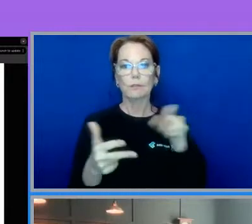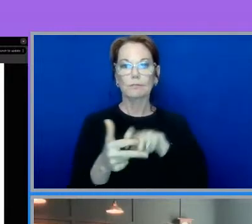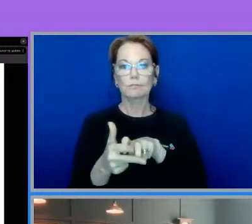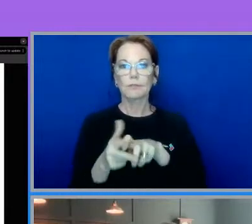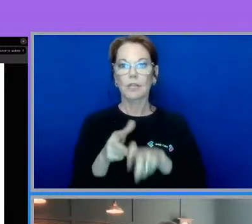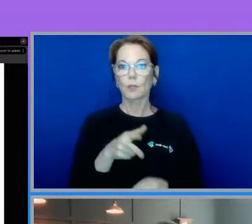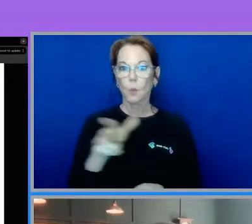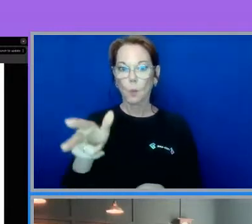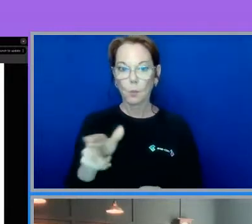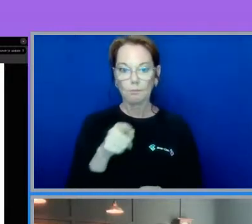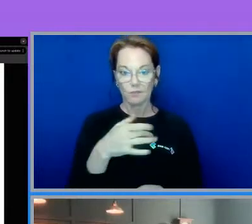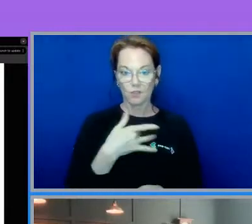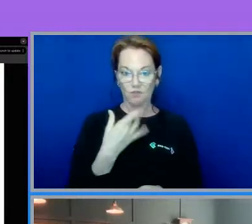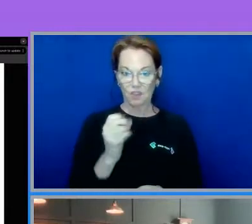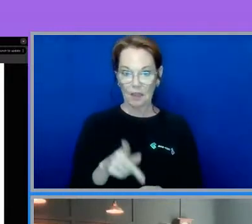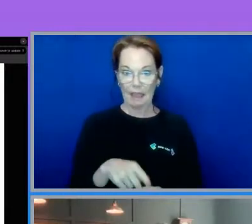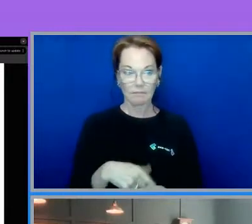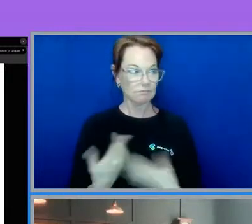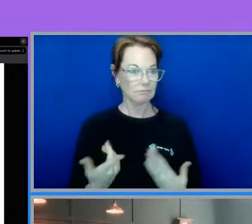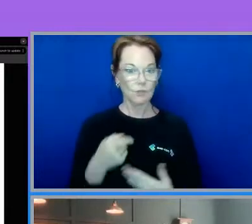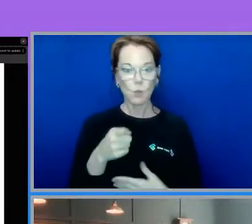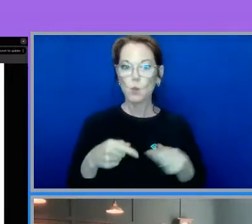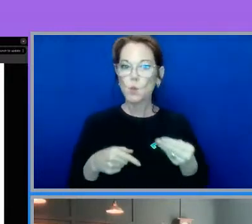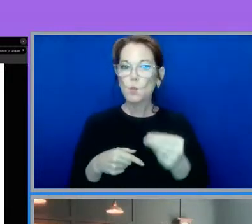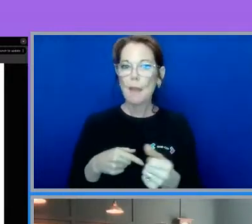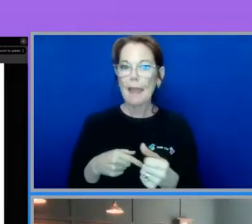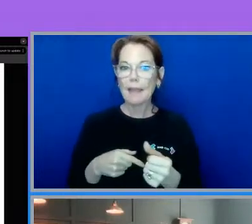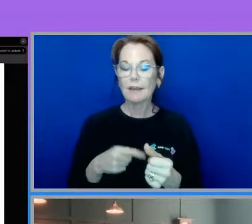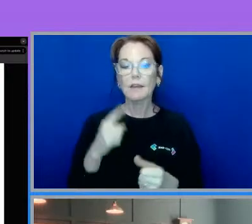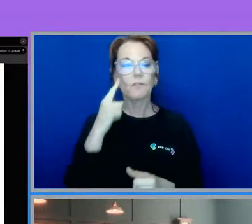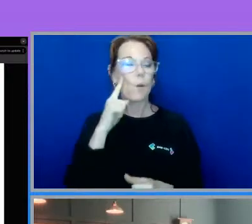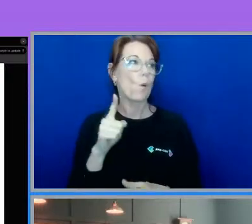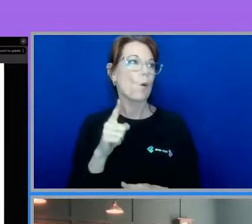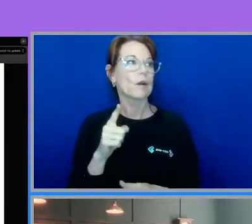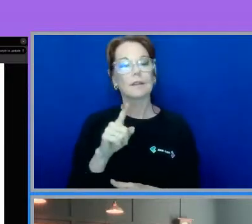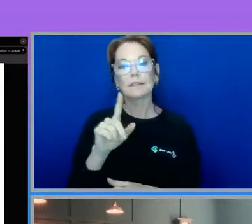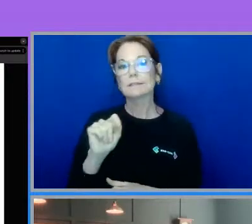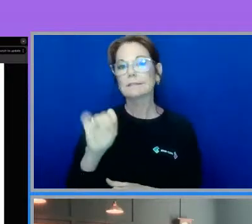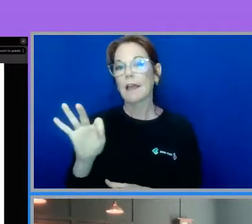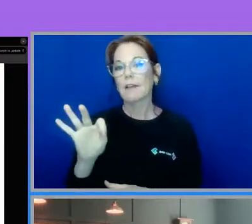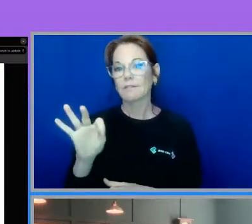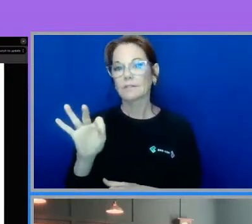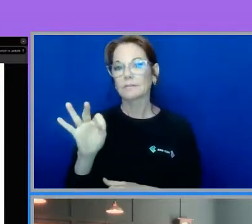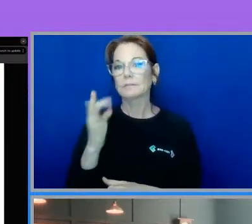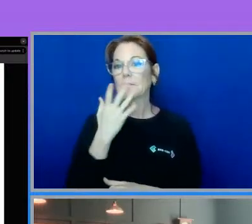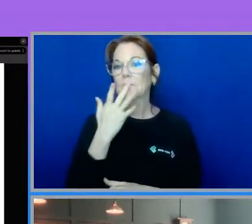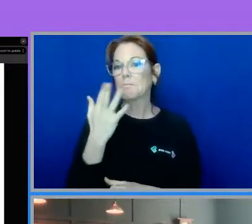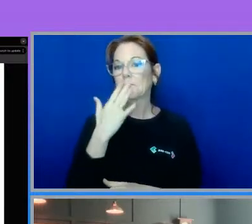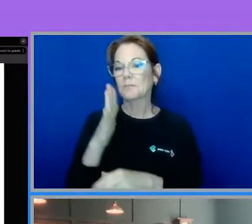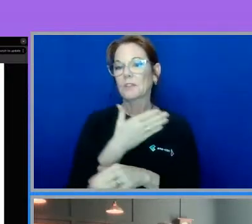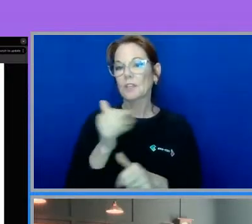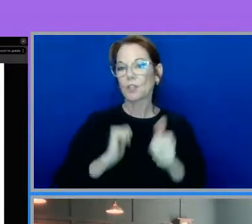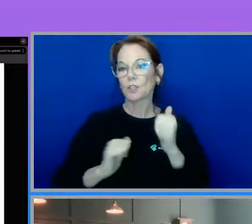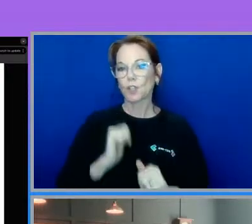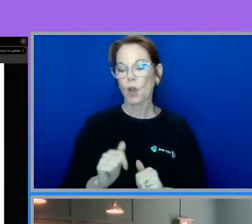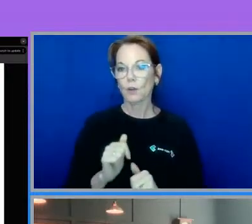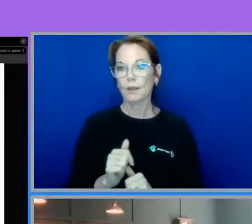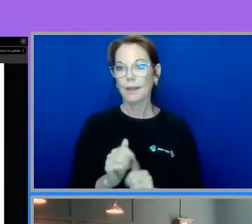starts driving you somewhere. Would you be okay with that? Could you imagine if you paid all of this money for Taylor Swift concerts and you're expecting to get there on time,